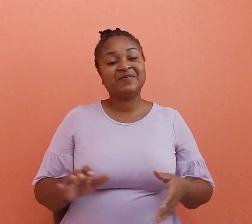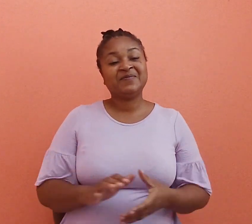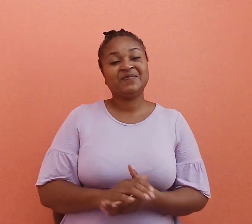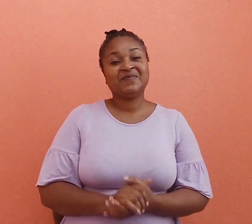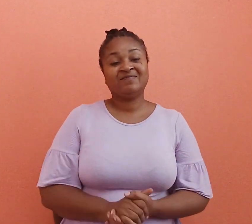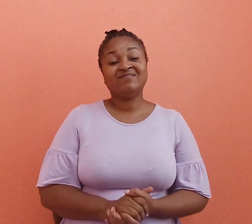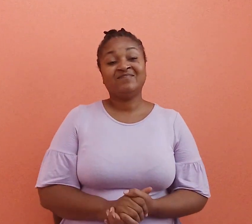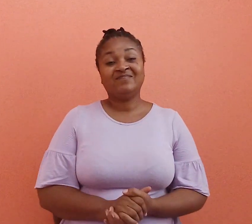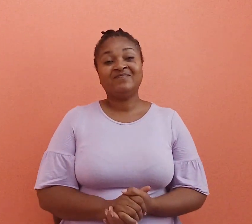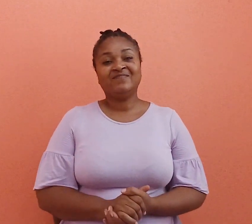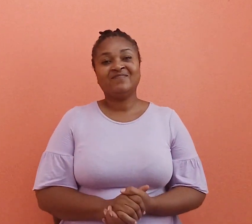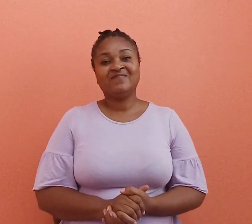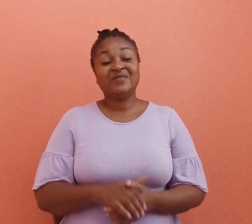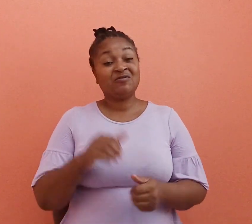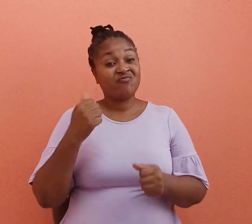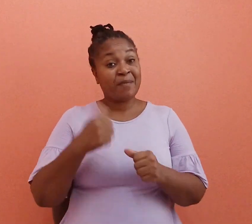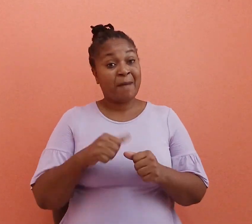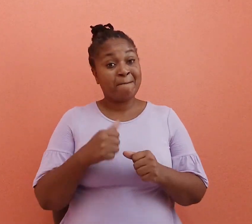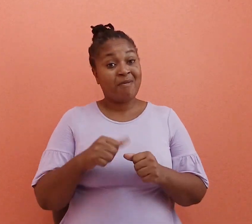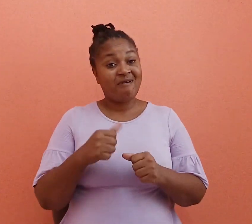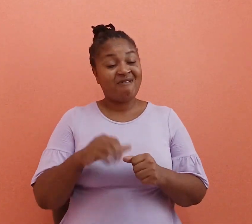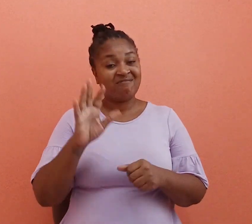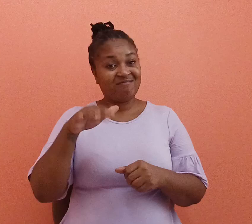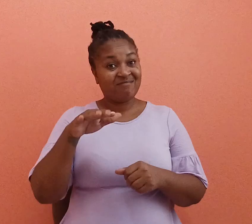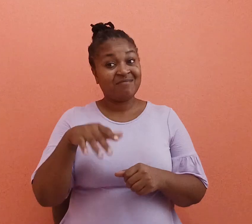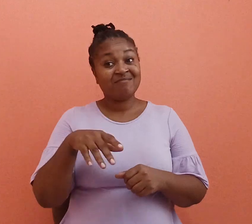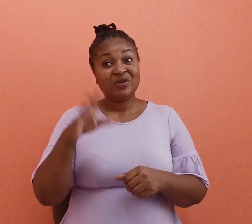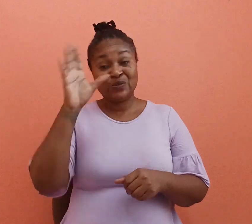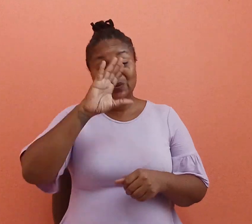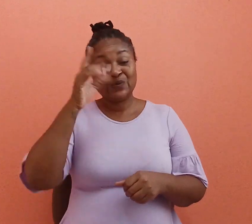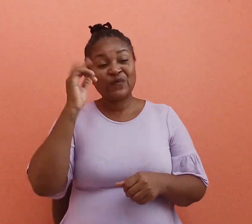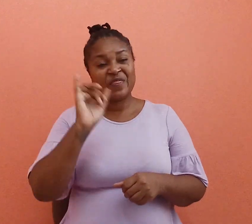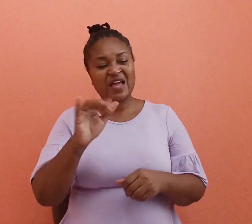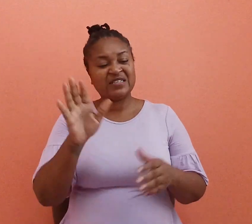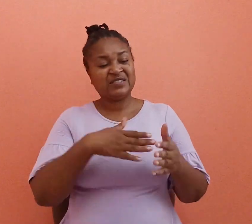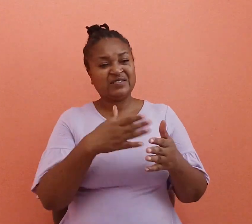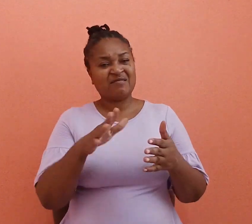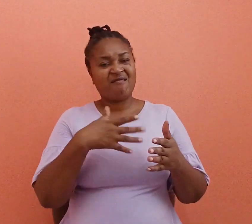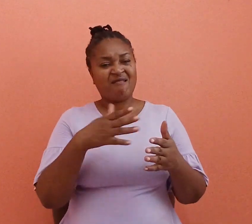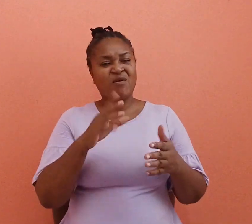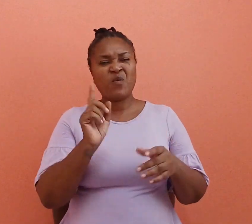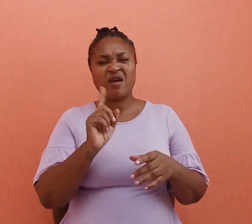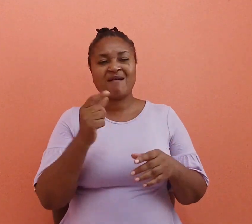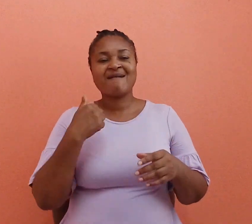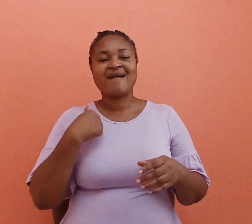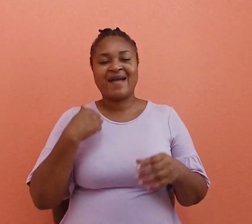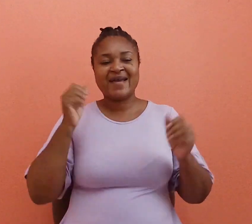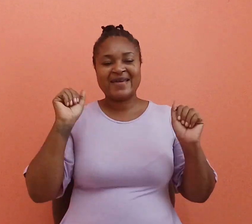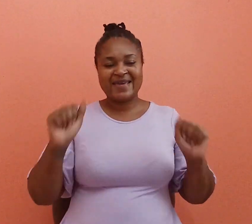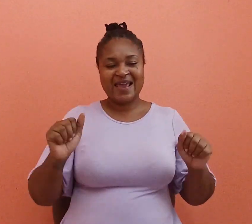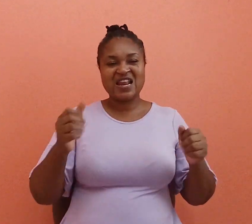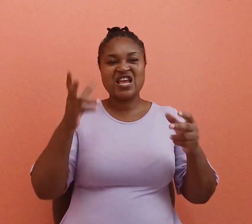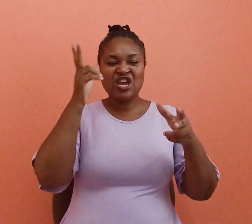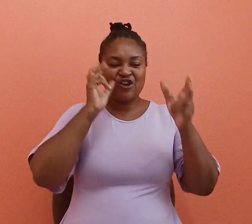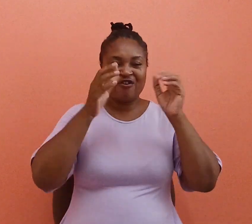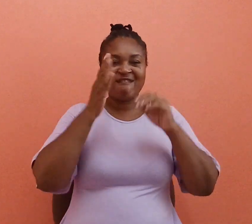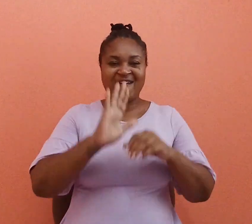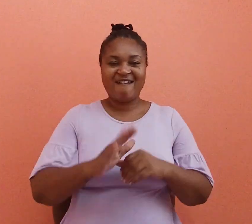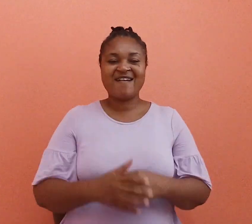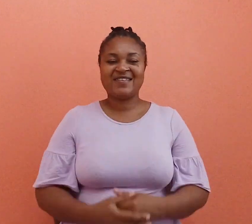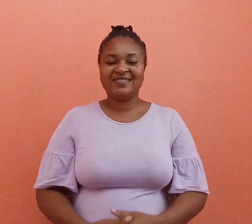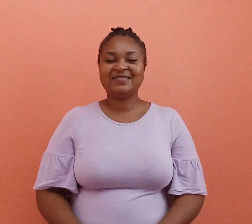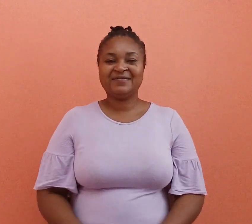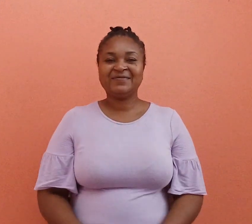remember look for that on I can hear God.